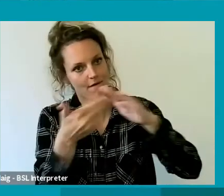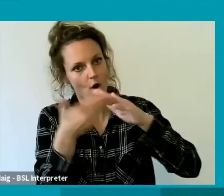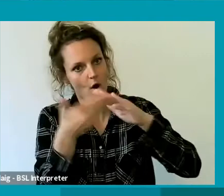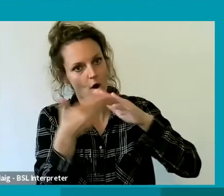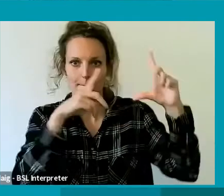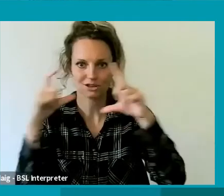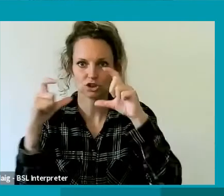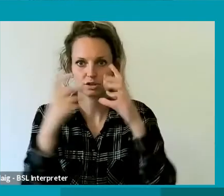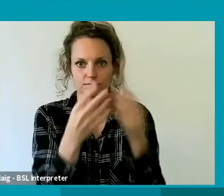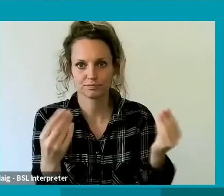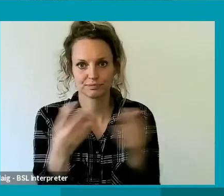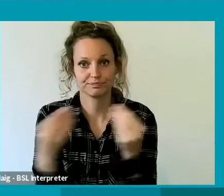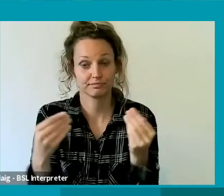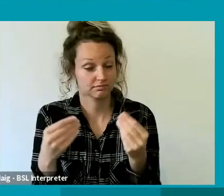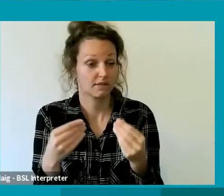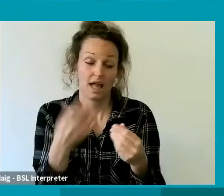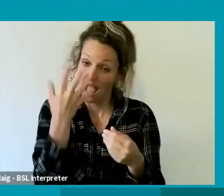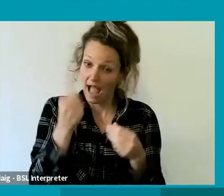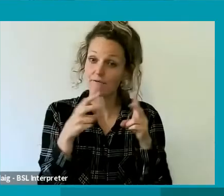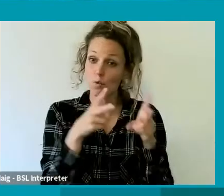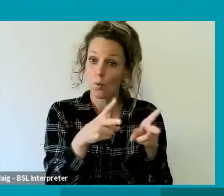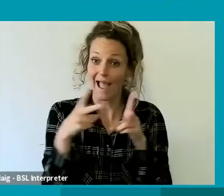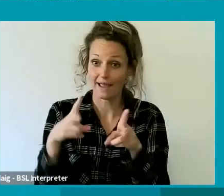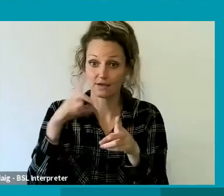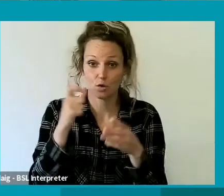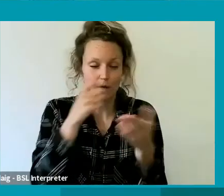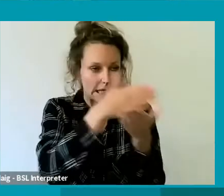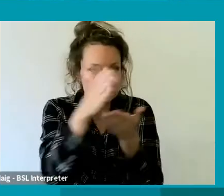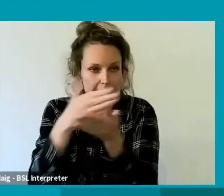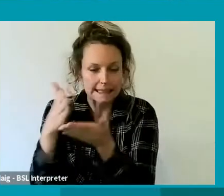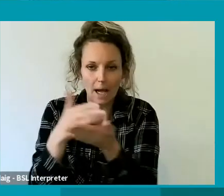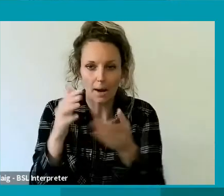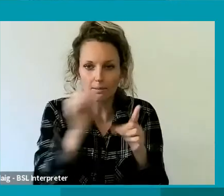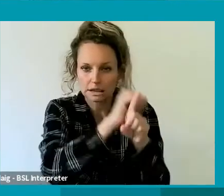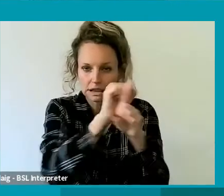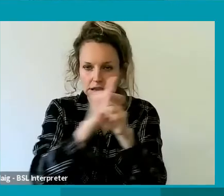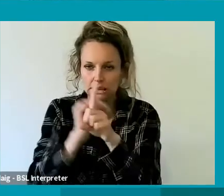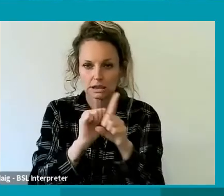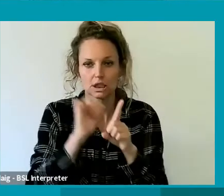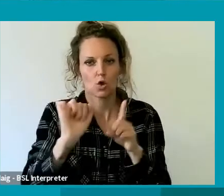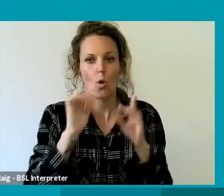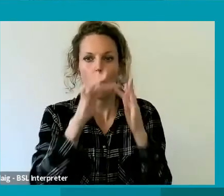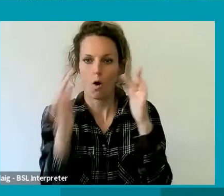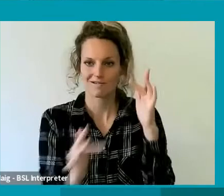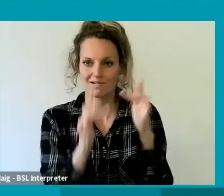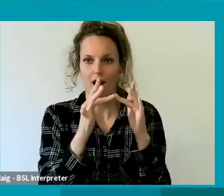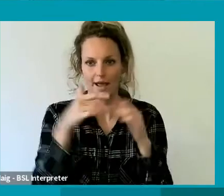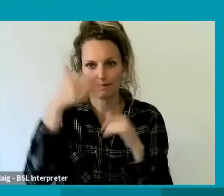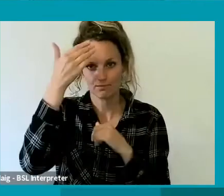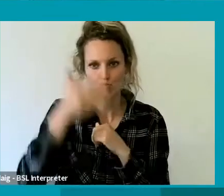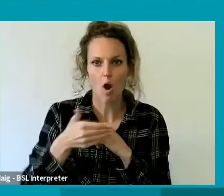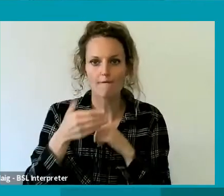digital footprint. If you want to, you can just do a very quick audit. It depends how far you've been